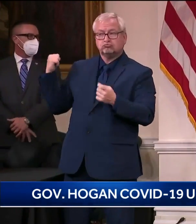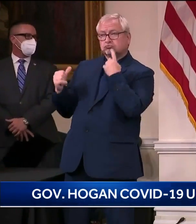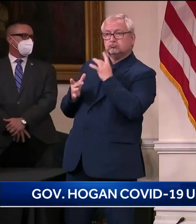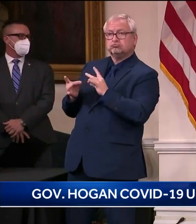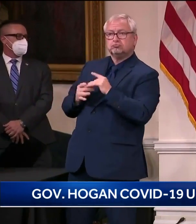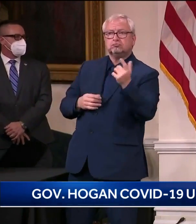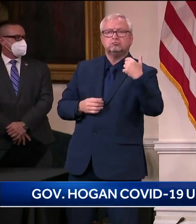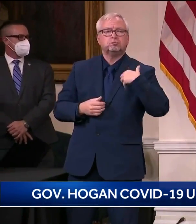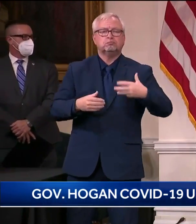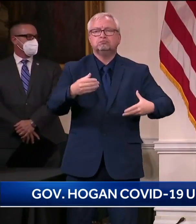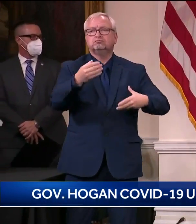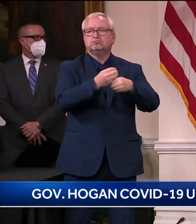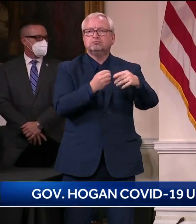GOOD ANSWER.